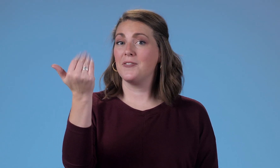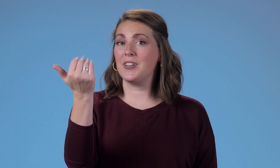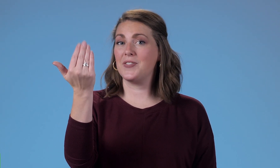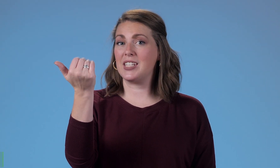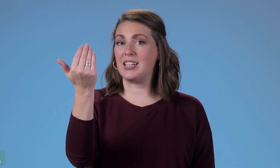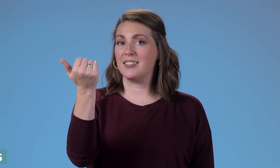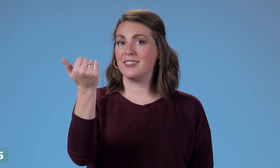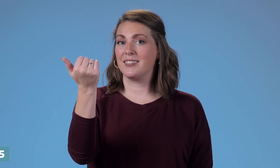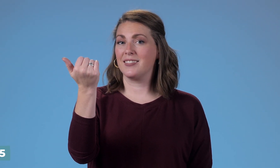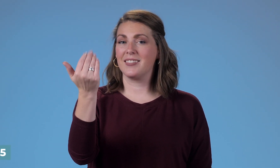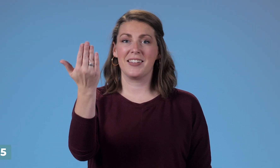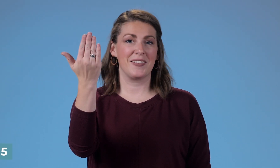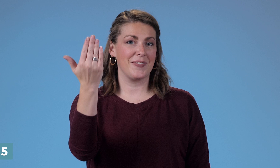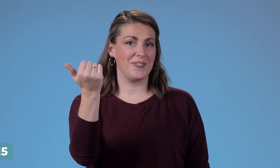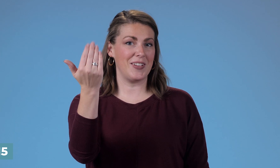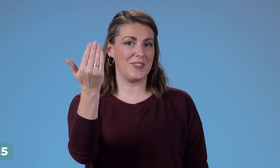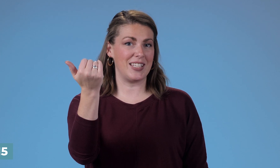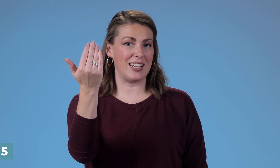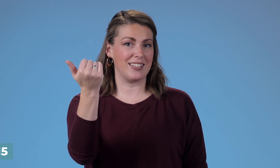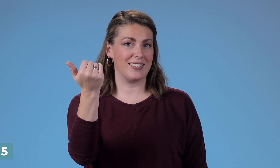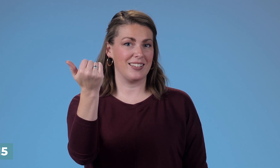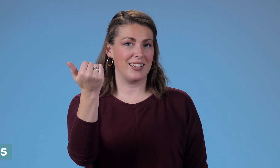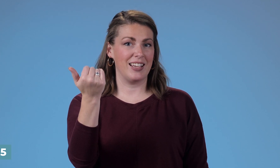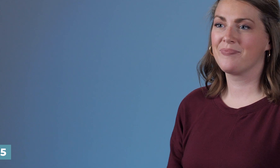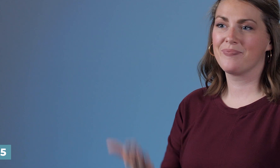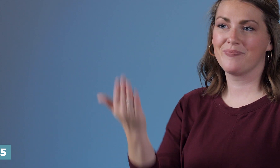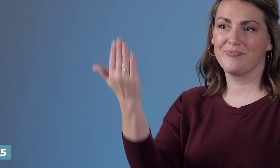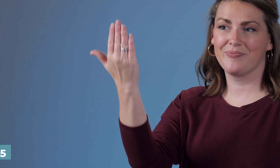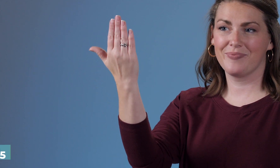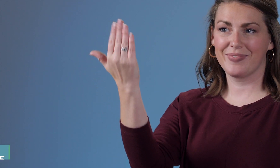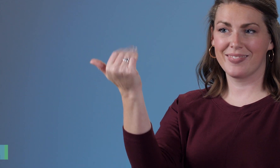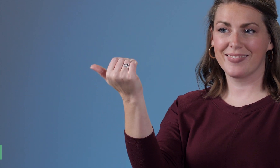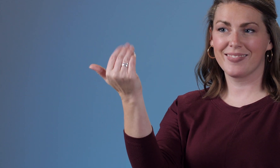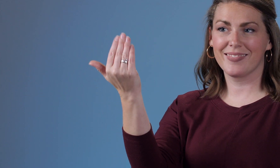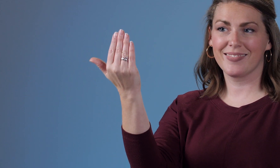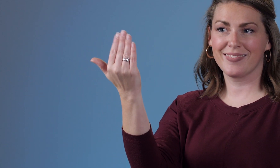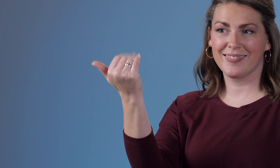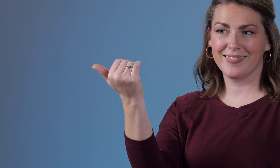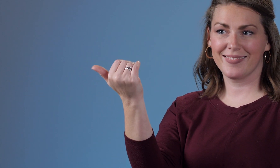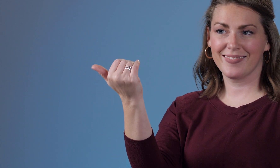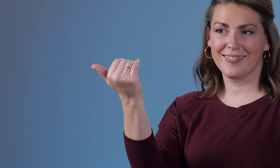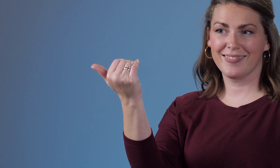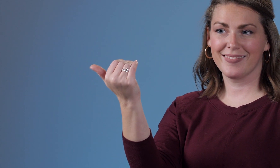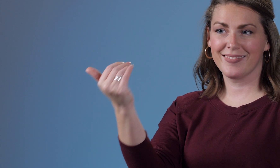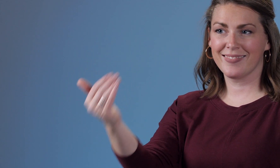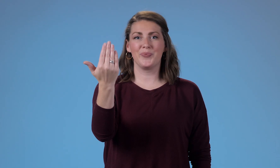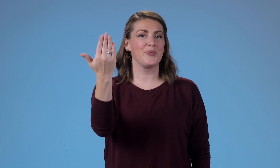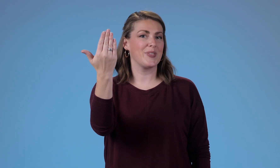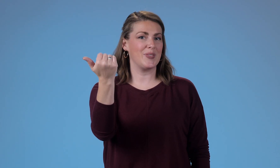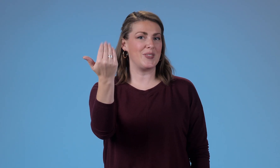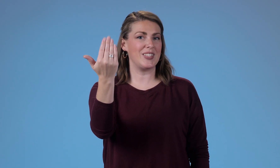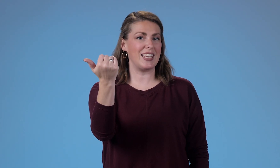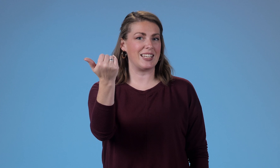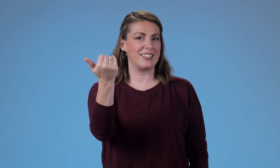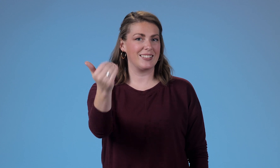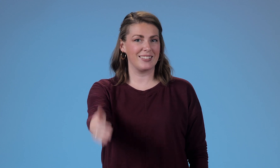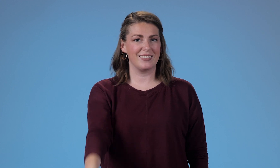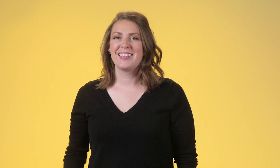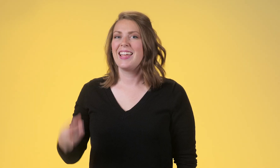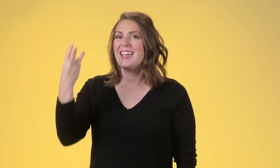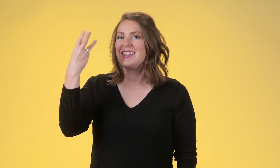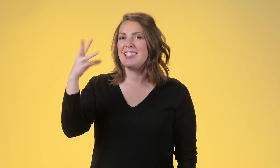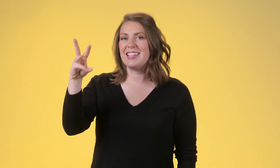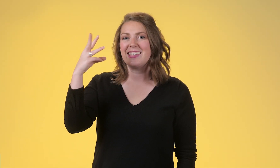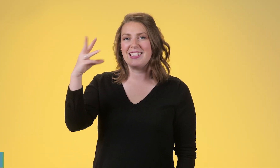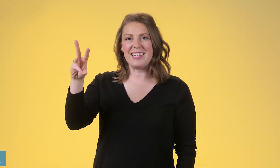'Fifteen, fifteen,' is the number five moving in towards yourself 'fifteen.' 'Sixteen,